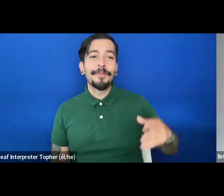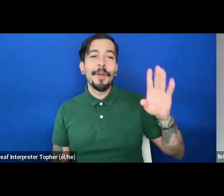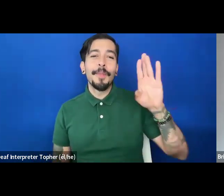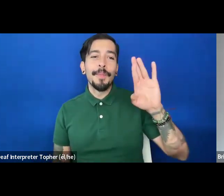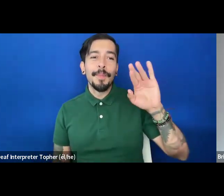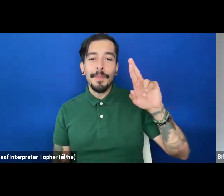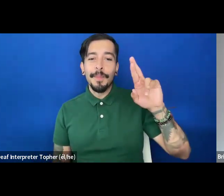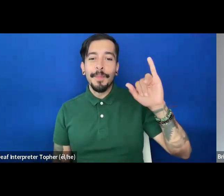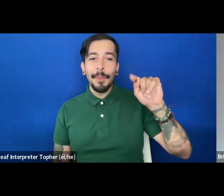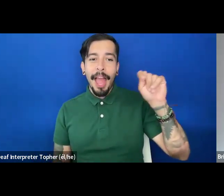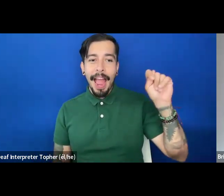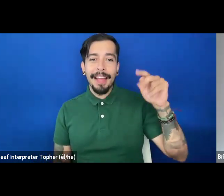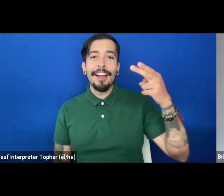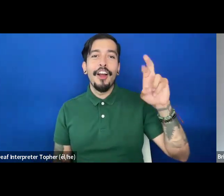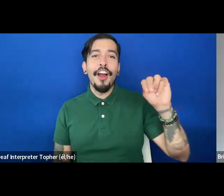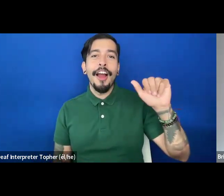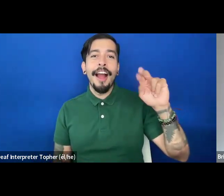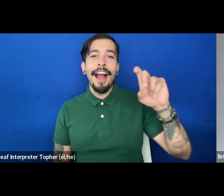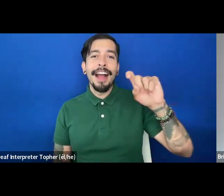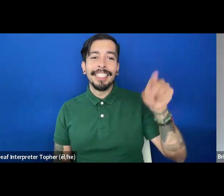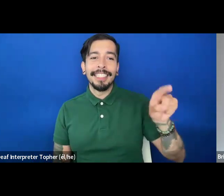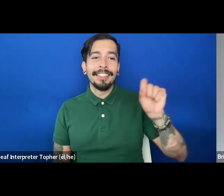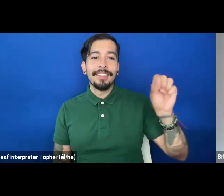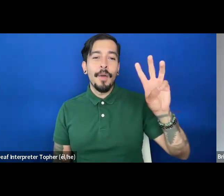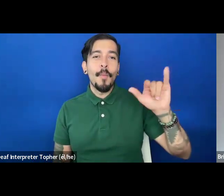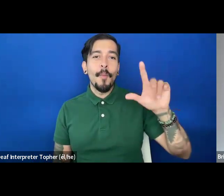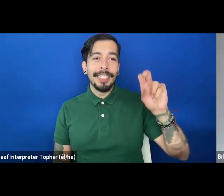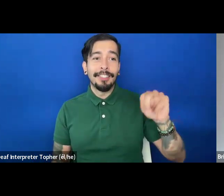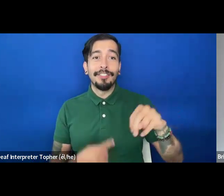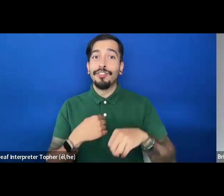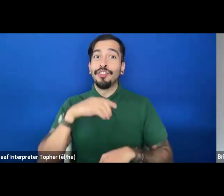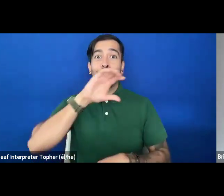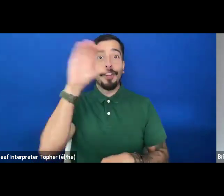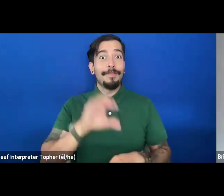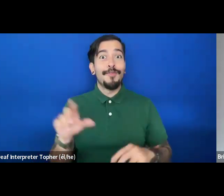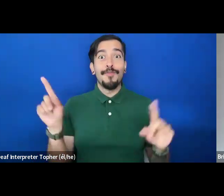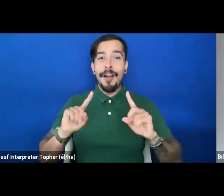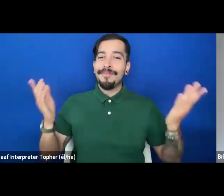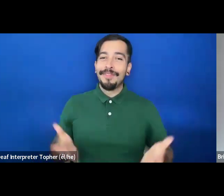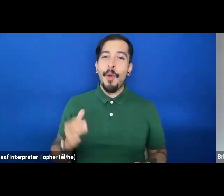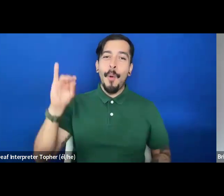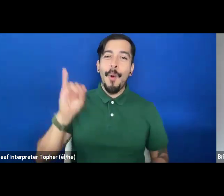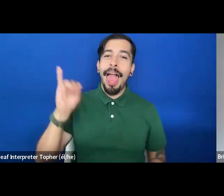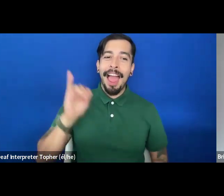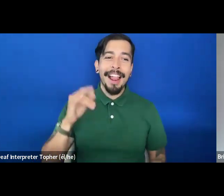which is the, on the unceded land of the Ohlone people. This land has been cared for, stewarded, and lived on